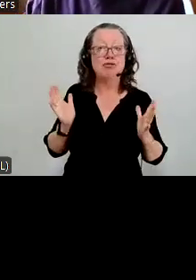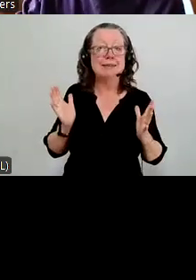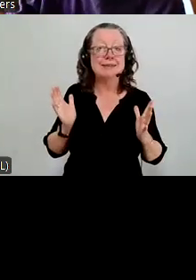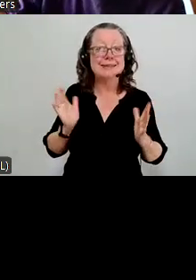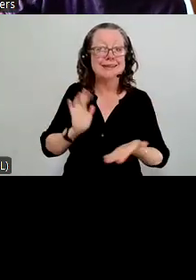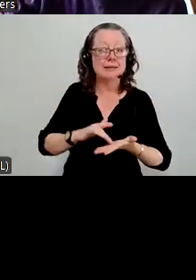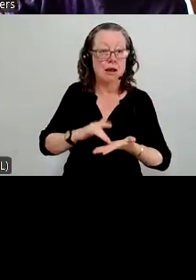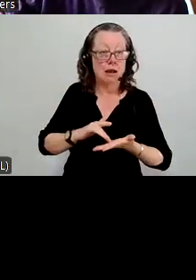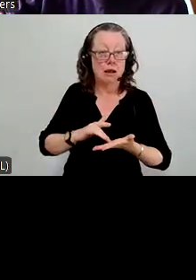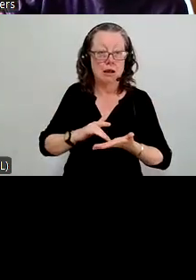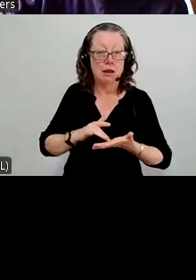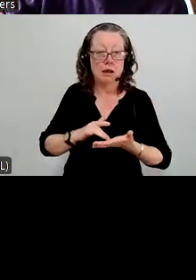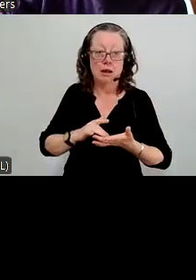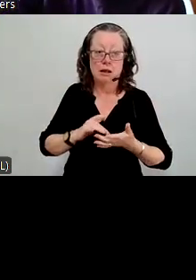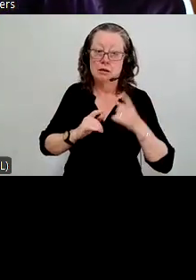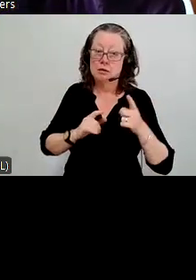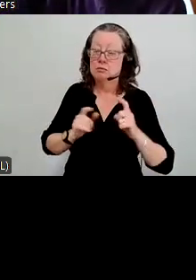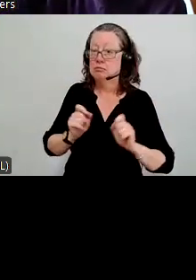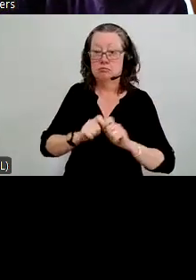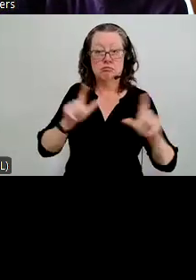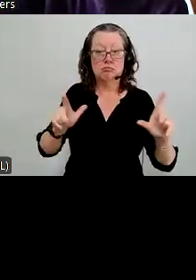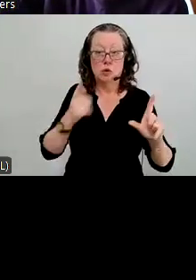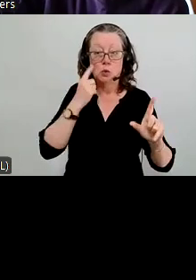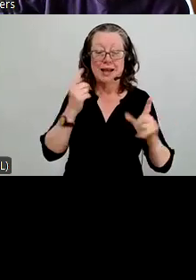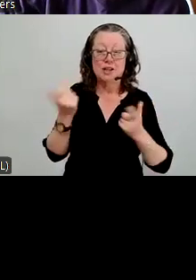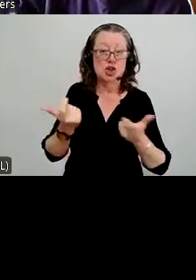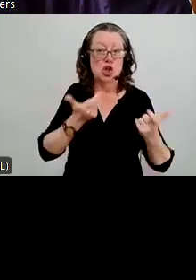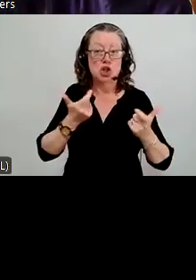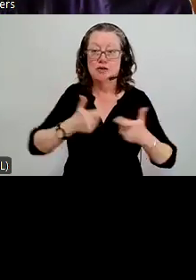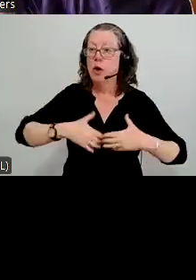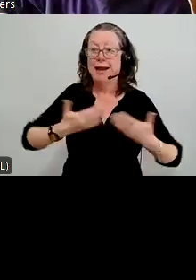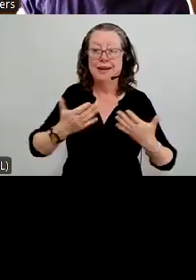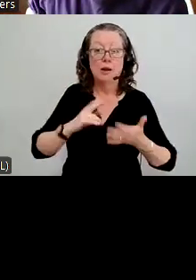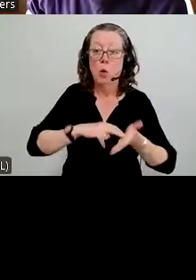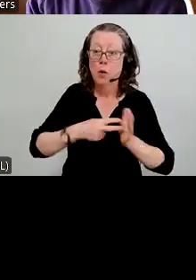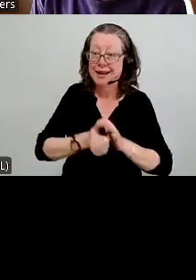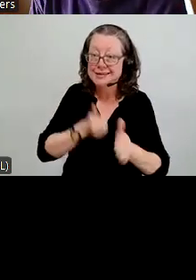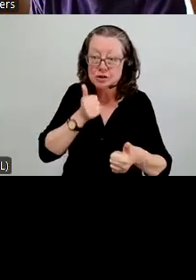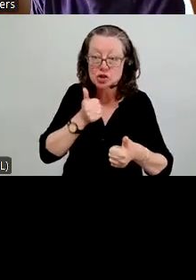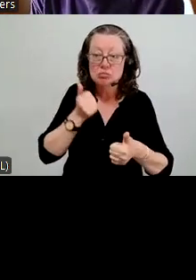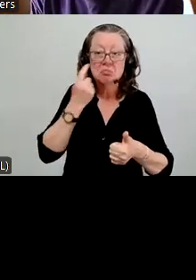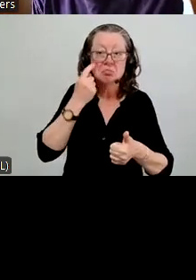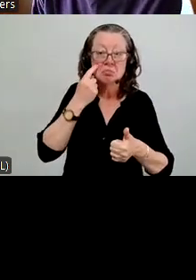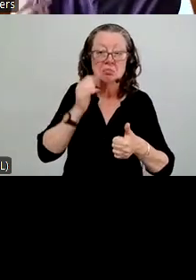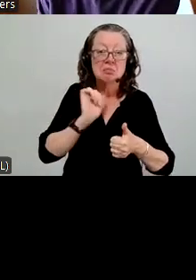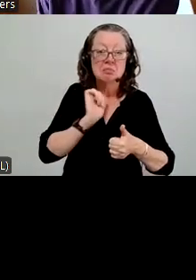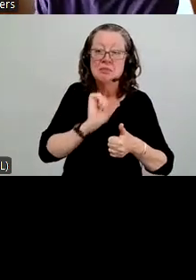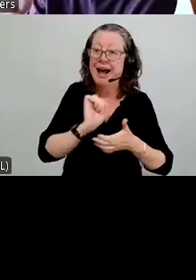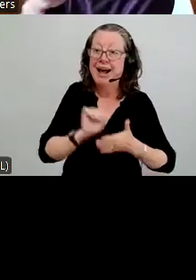you can search for different organizations. It'll show you their Google Ads profile, and you can see what ads they're running. It's really helpful to understand